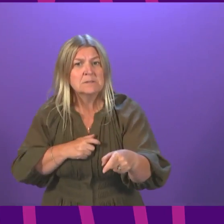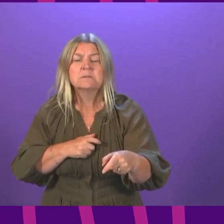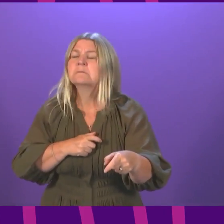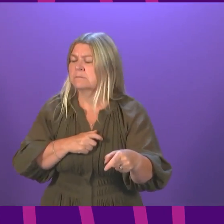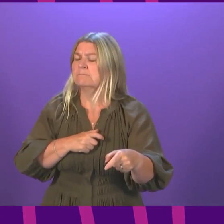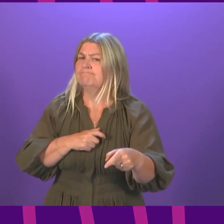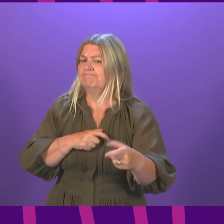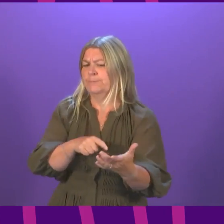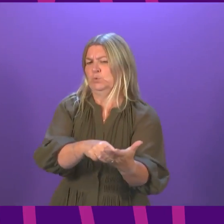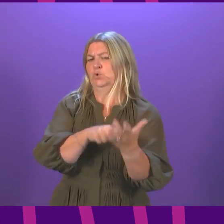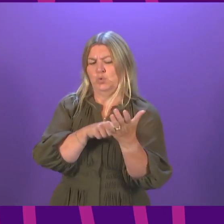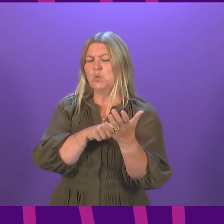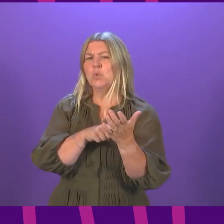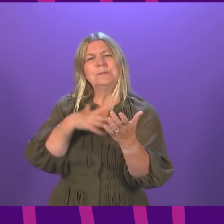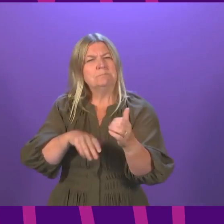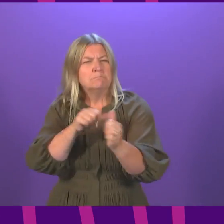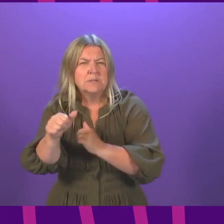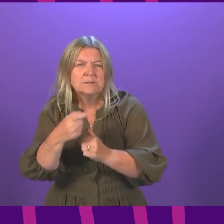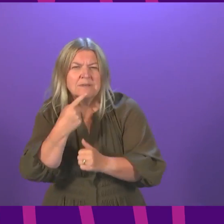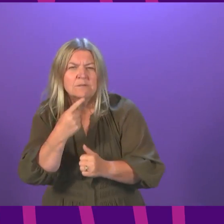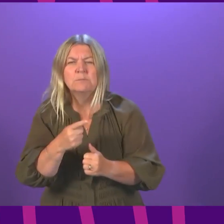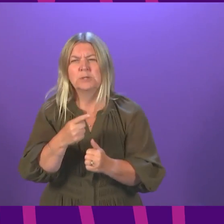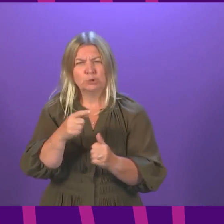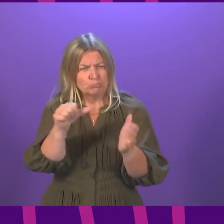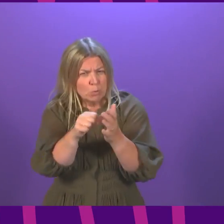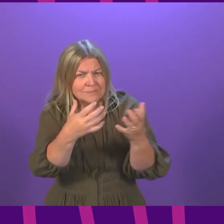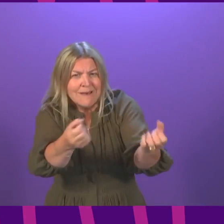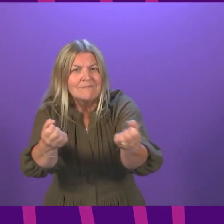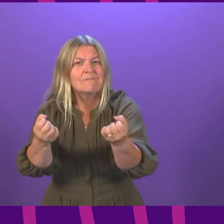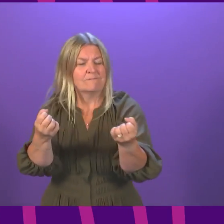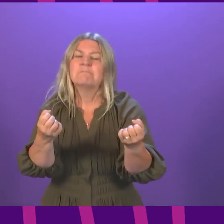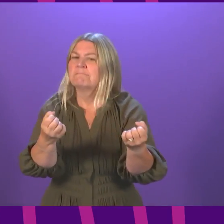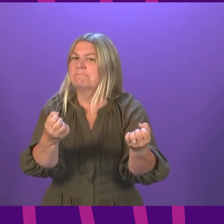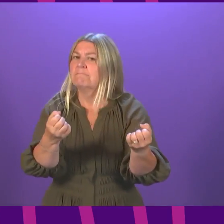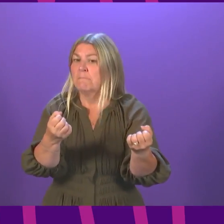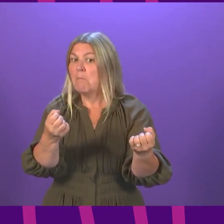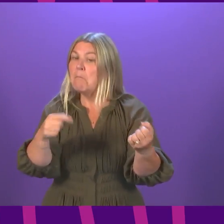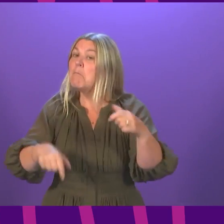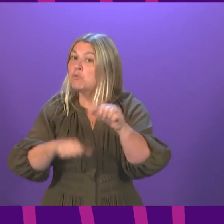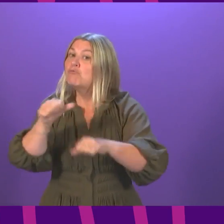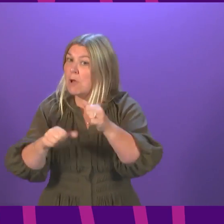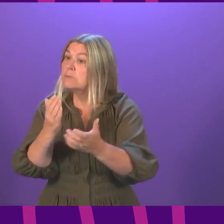for better information about the problems people face. We are making progress on that.